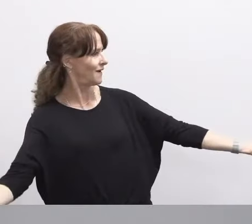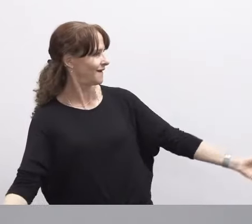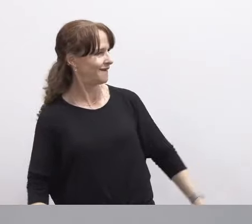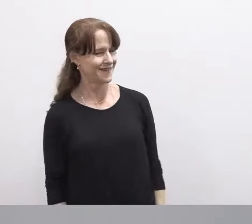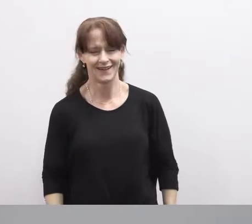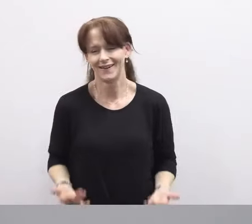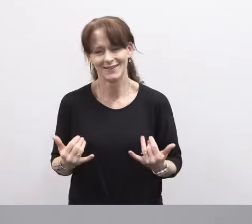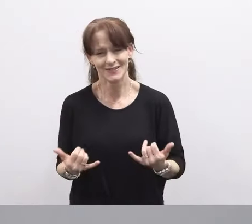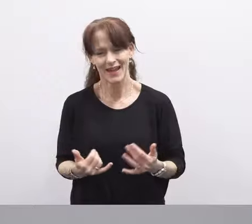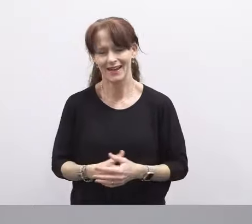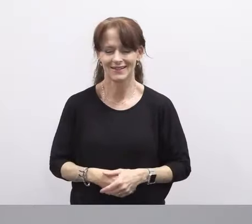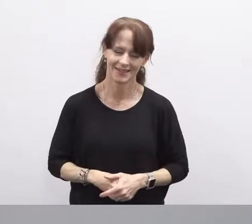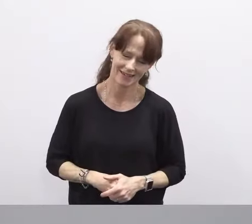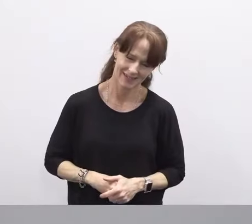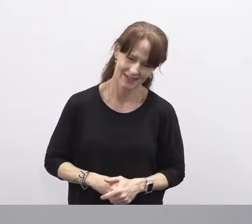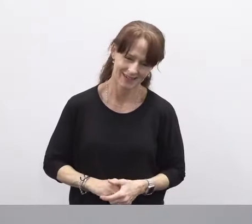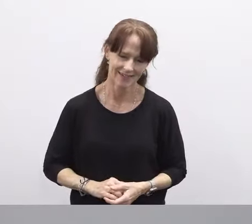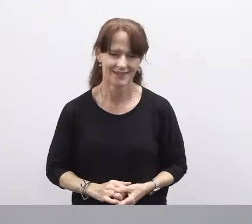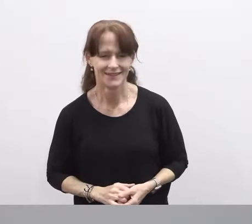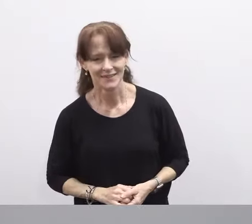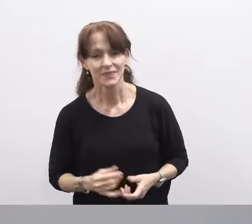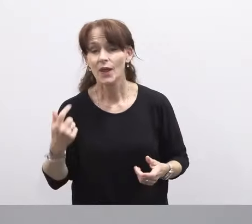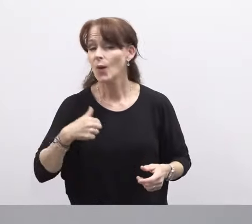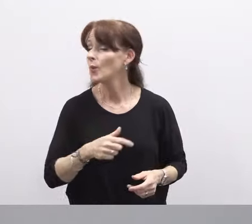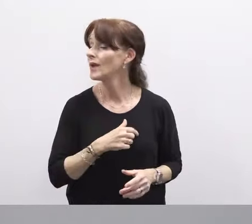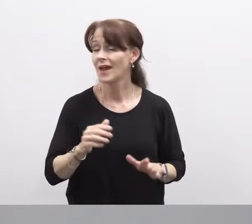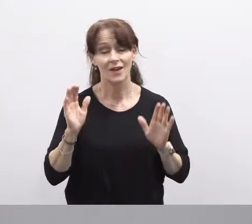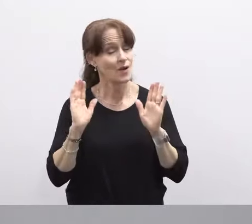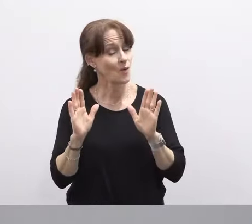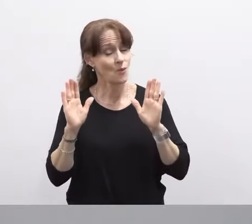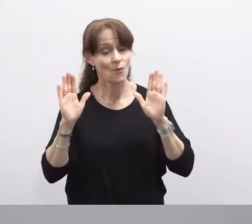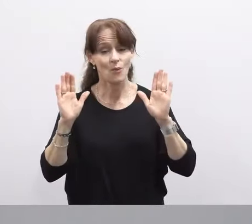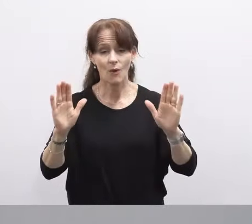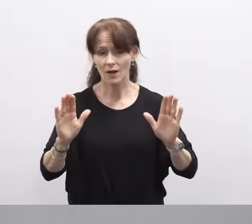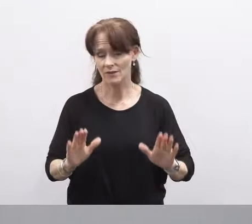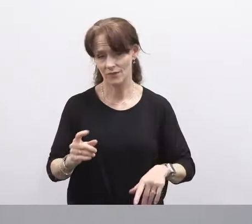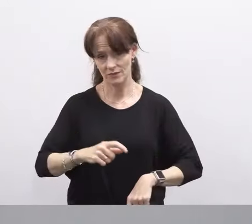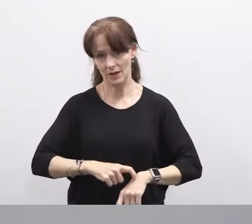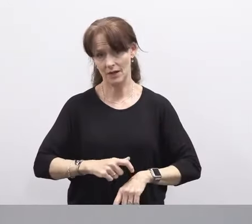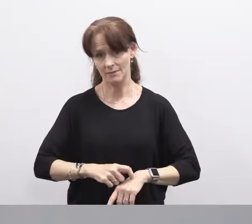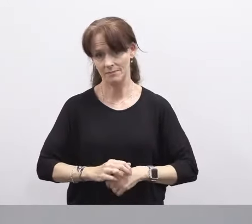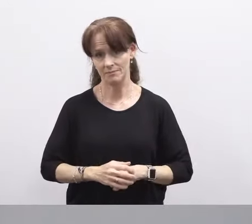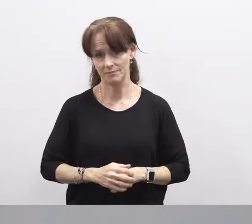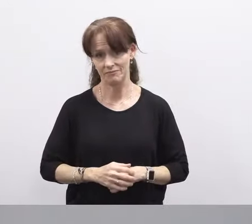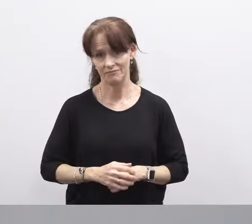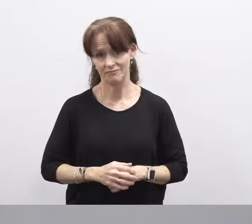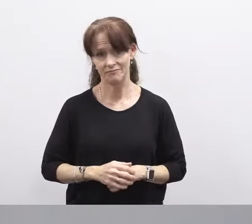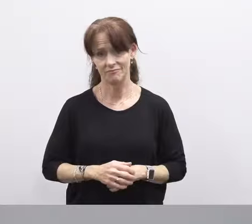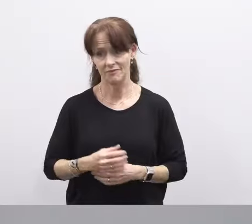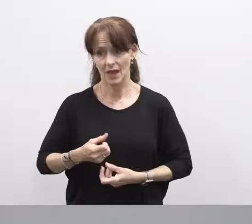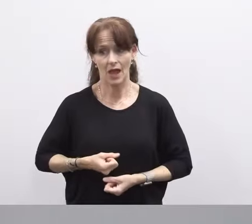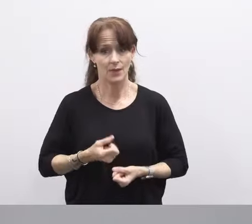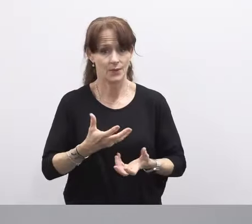today, so we had a wonderful time and I shared that the highlight for me, America,